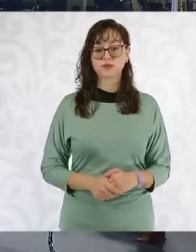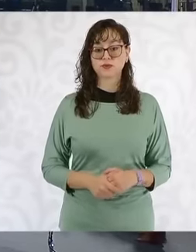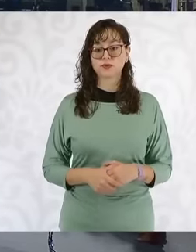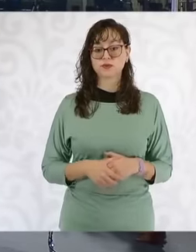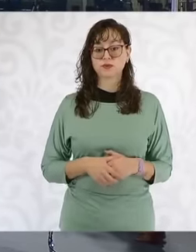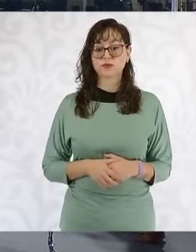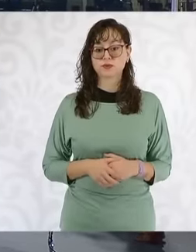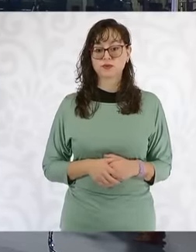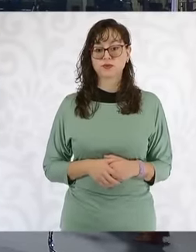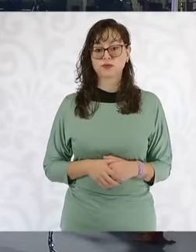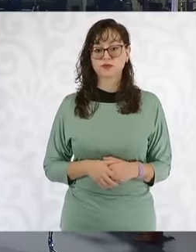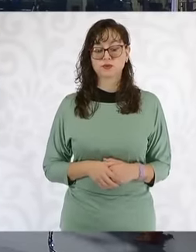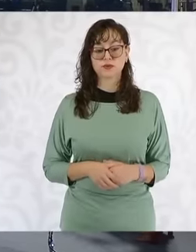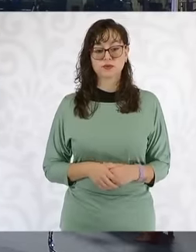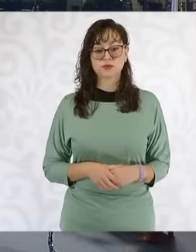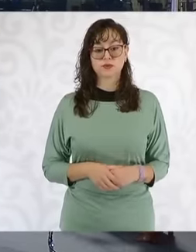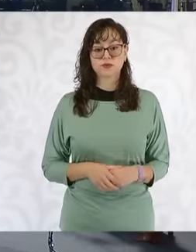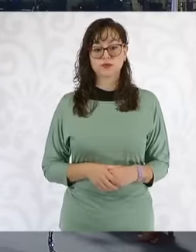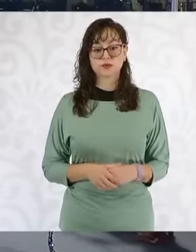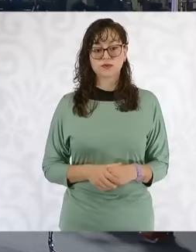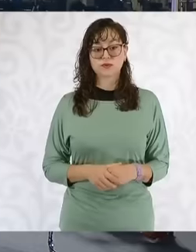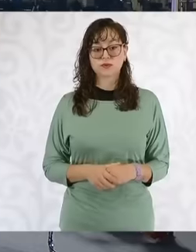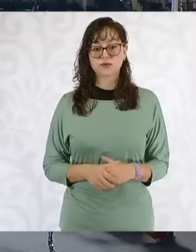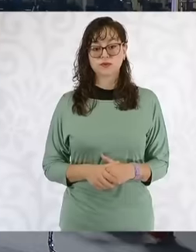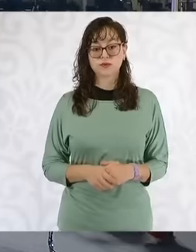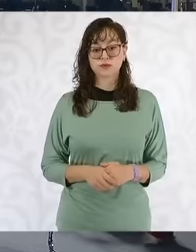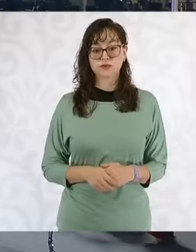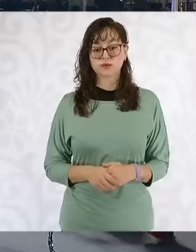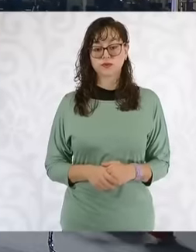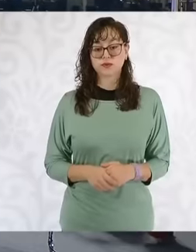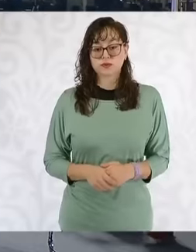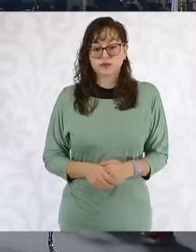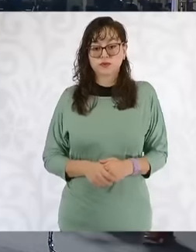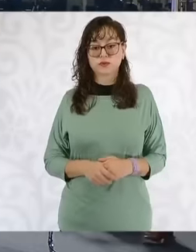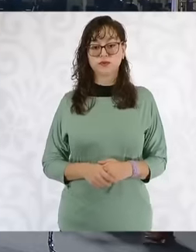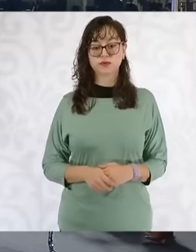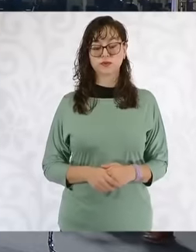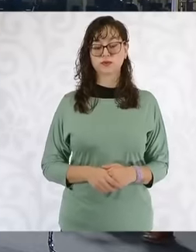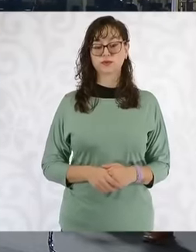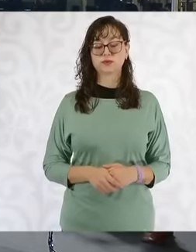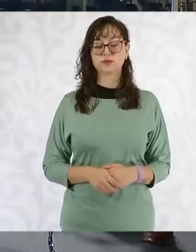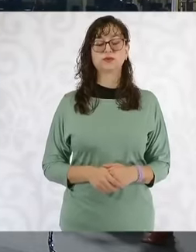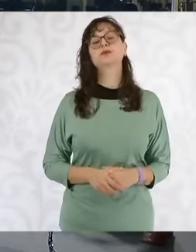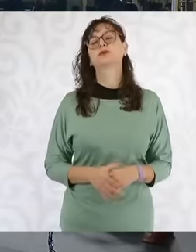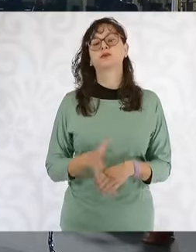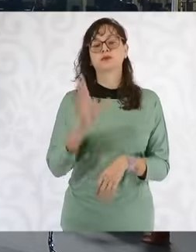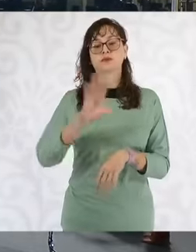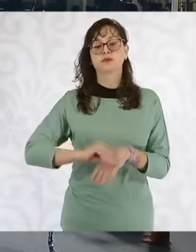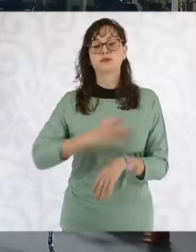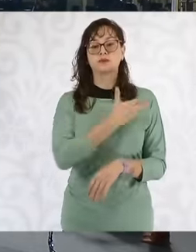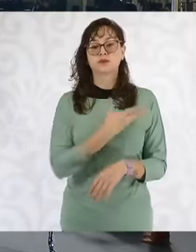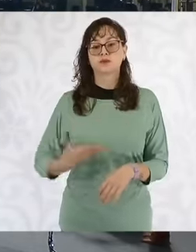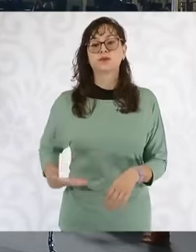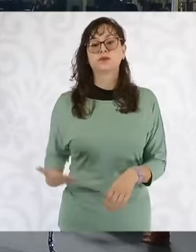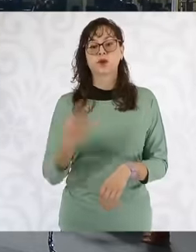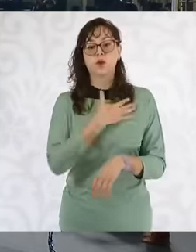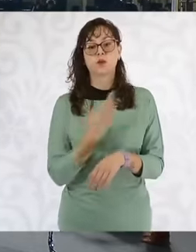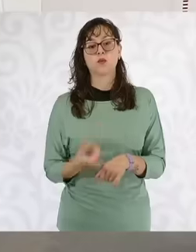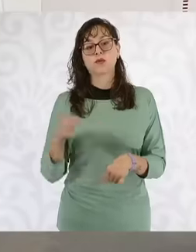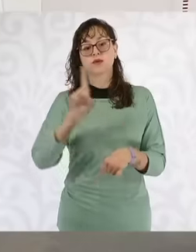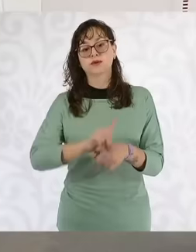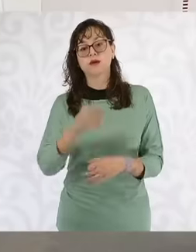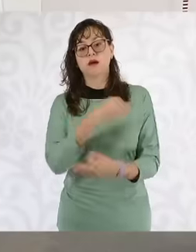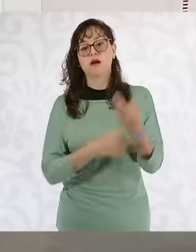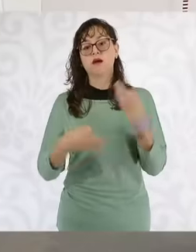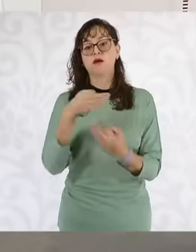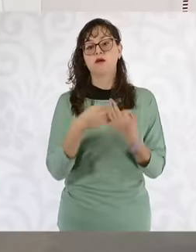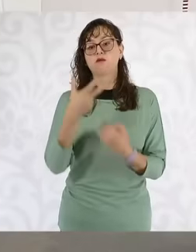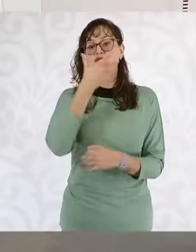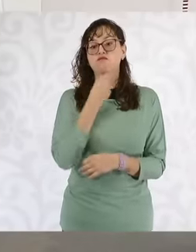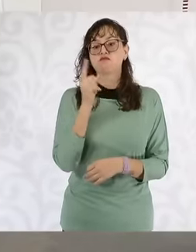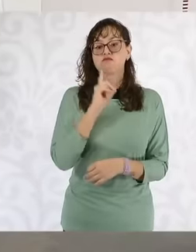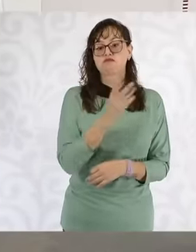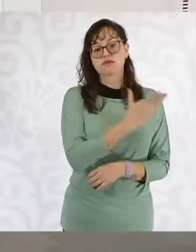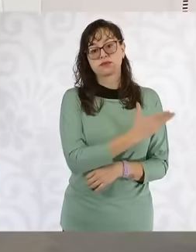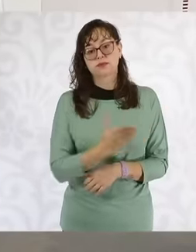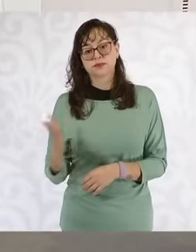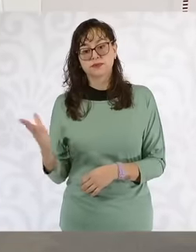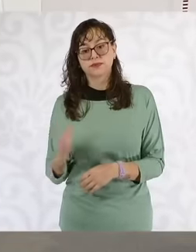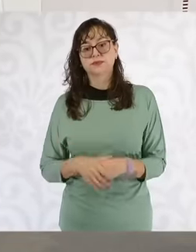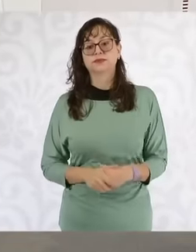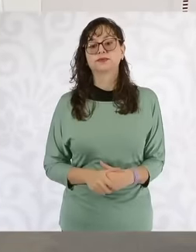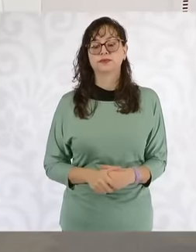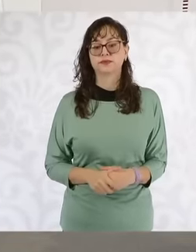with your permission, President. Good morning to all. all, as the president points out, yesterday